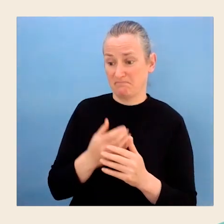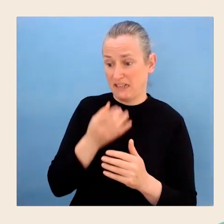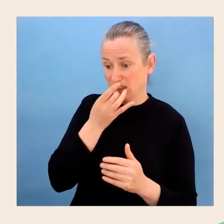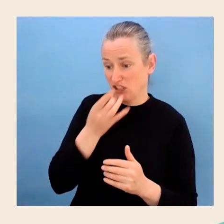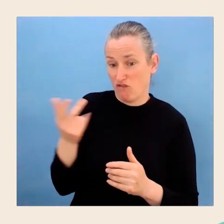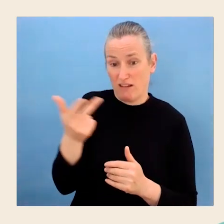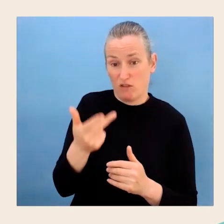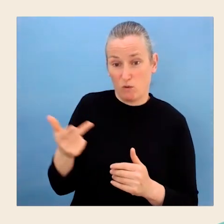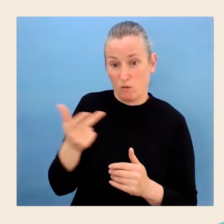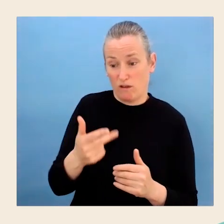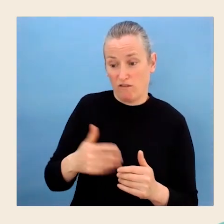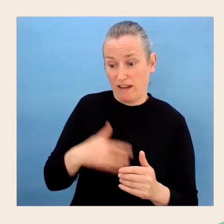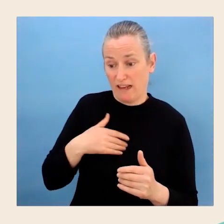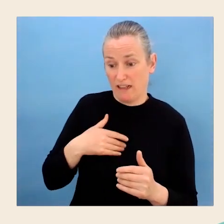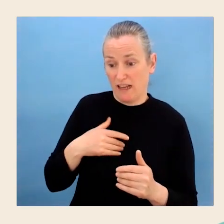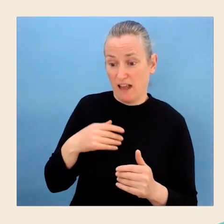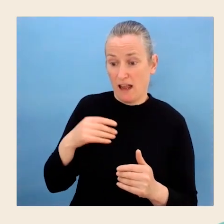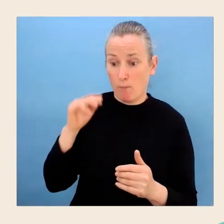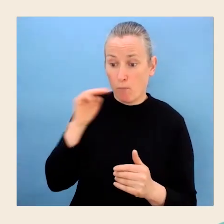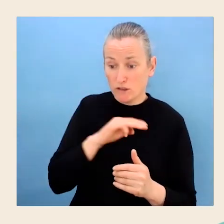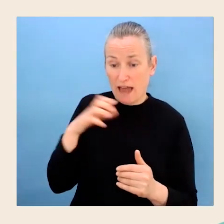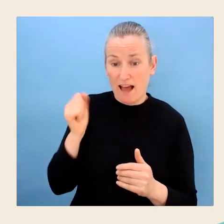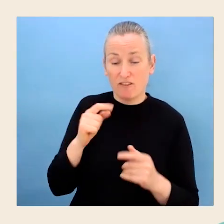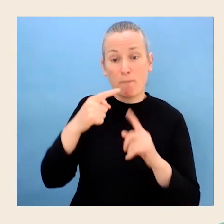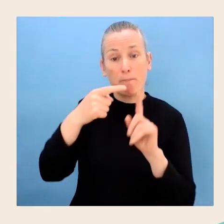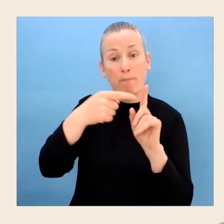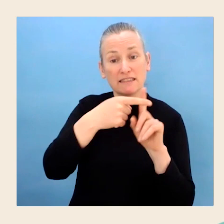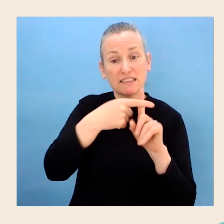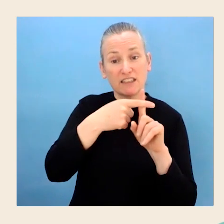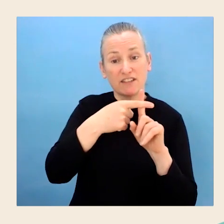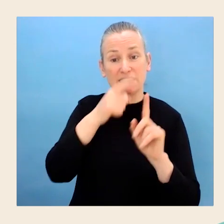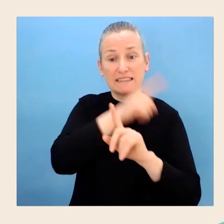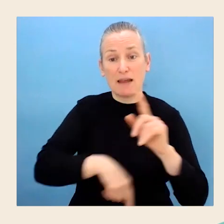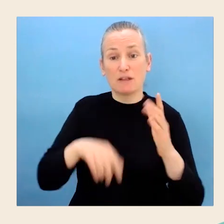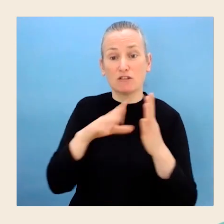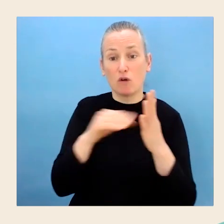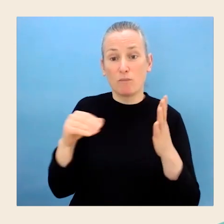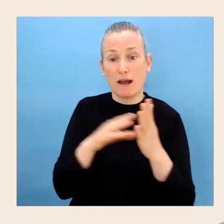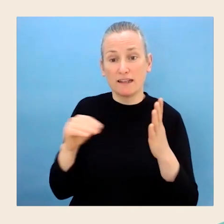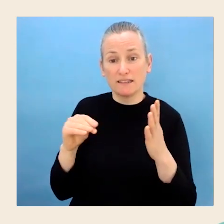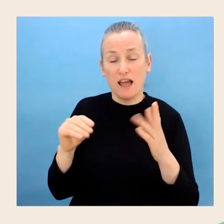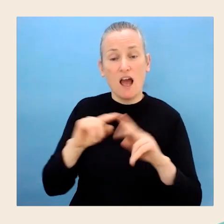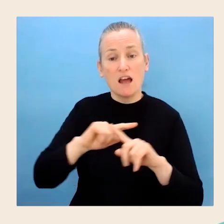that positive disabled role models are, not just for the disability community,